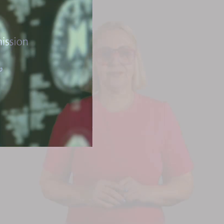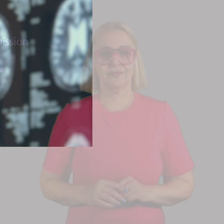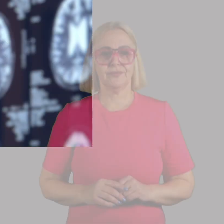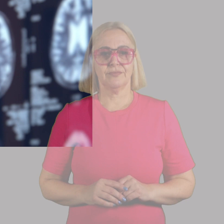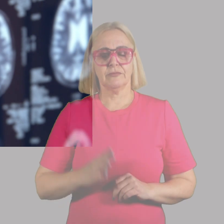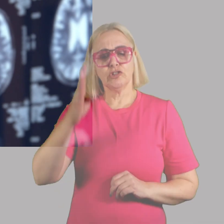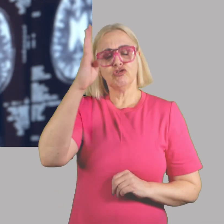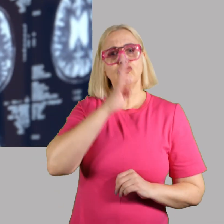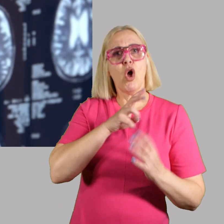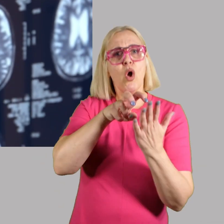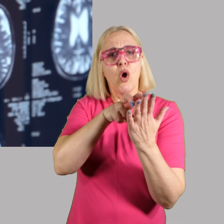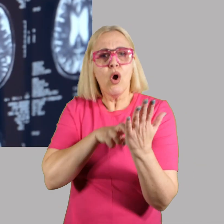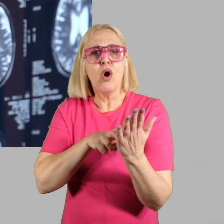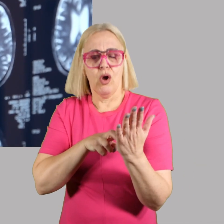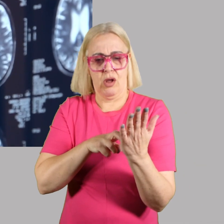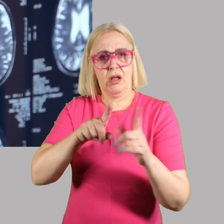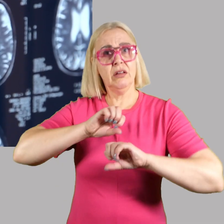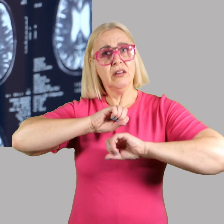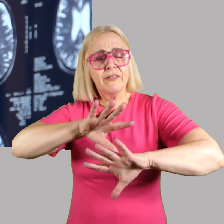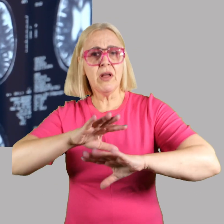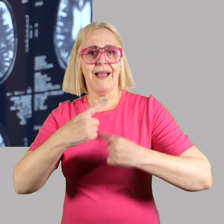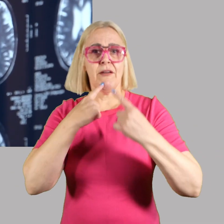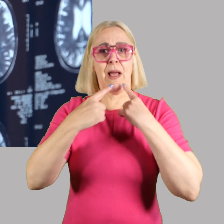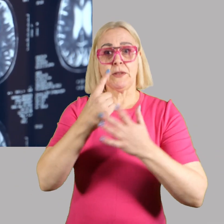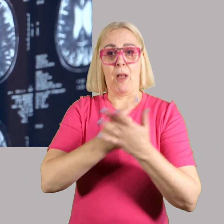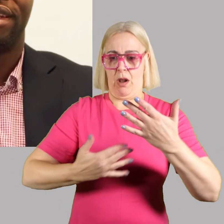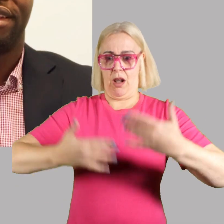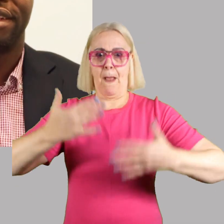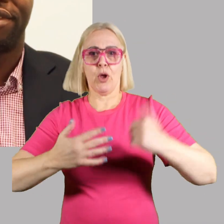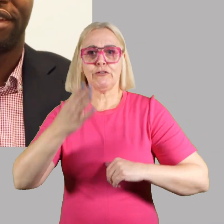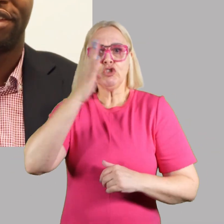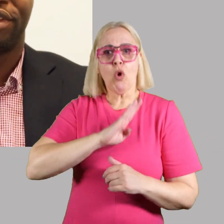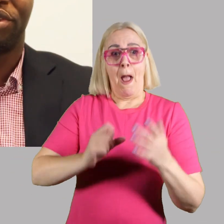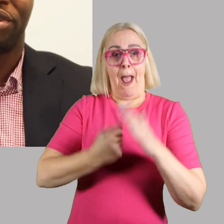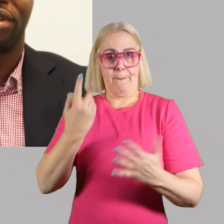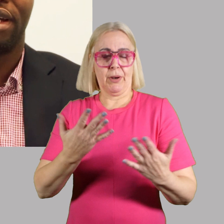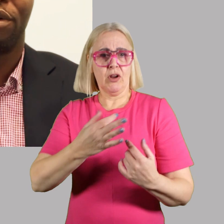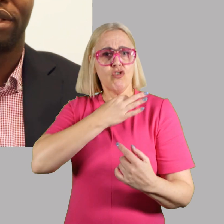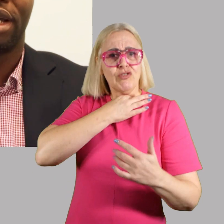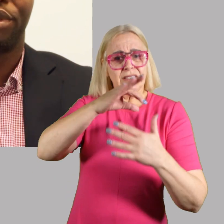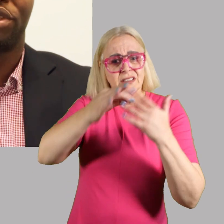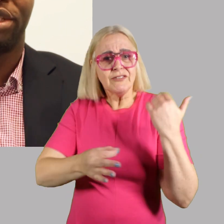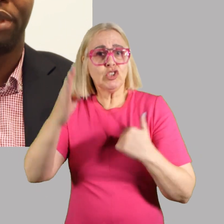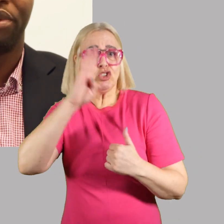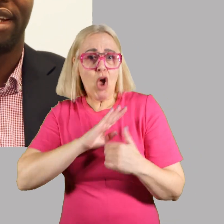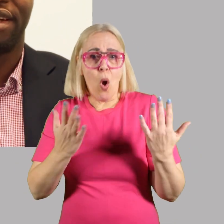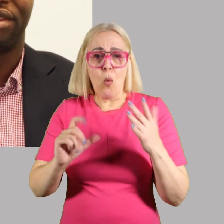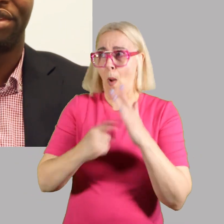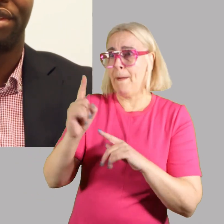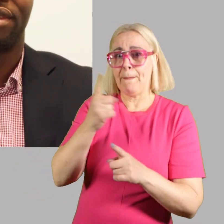Stroke surveillance tells us about the number of strokes that happen, the risk factors for stroke, and what happens to the people that have a stroke.